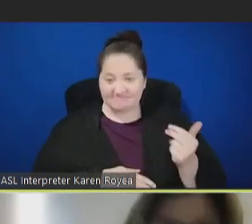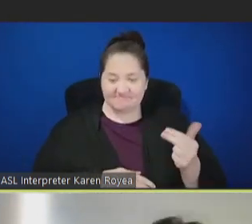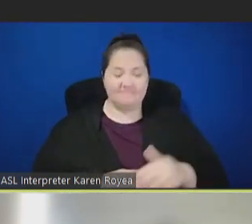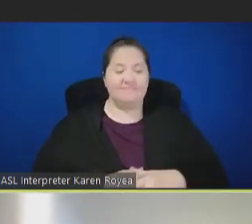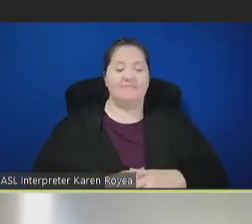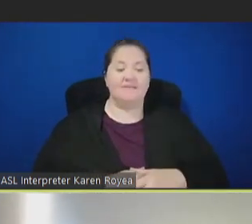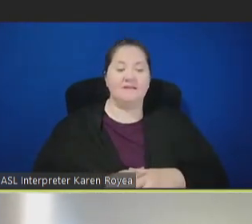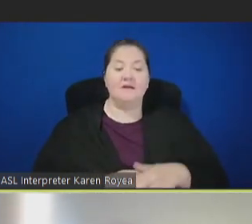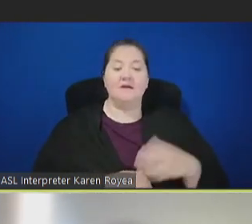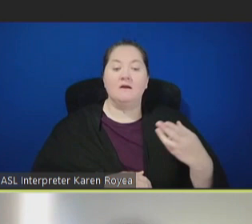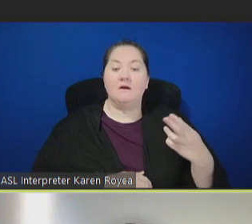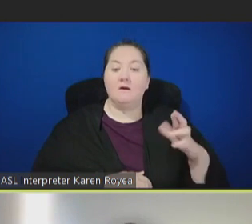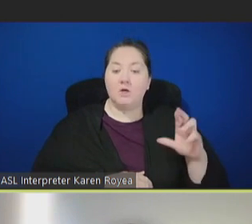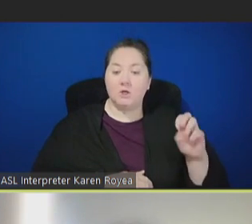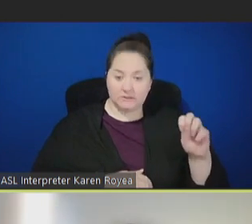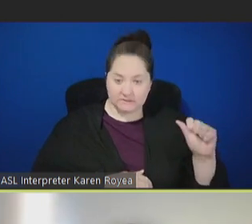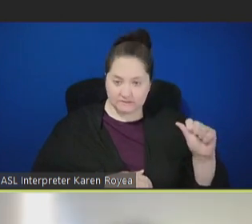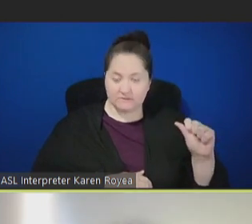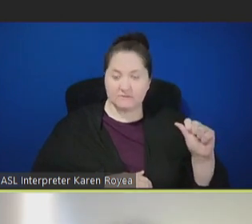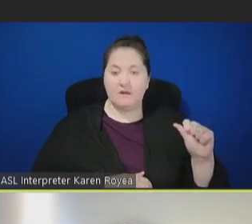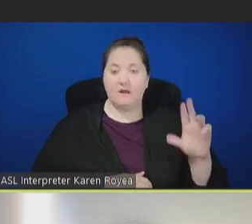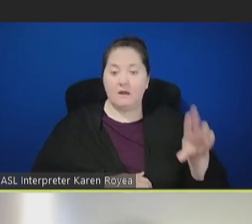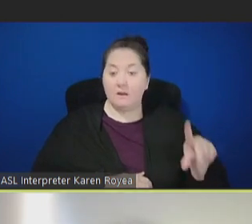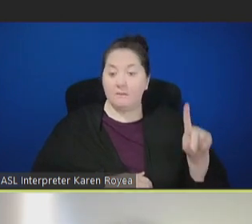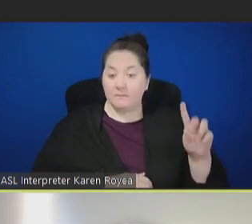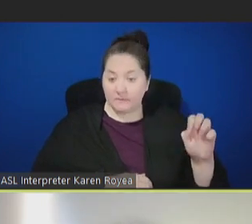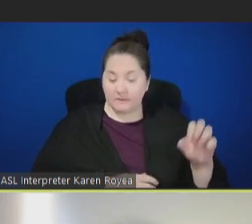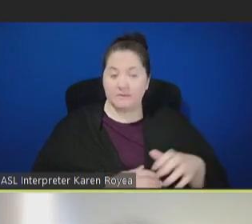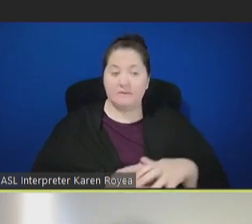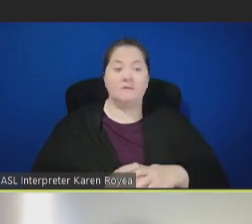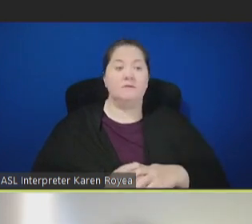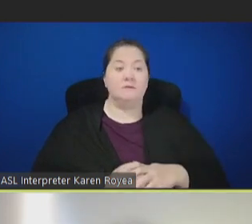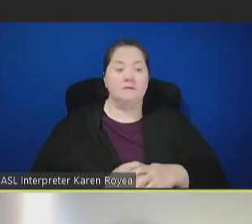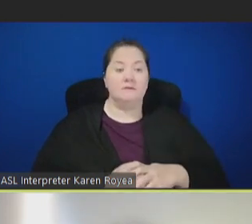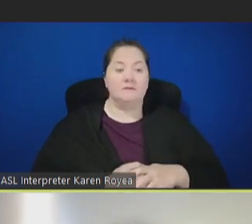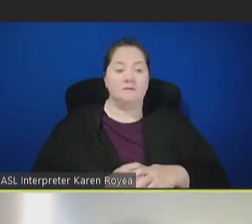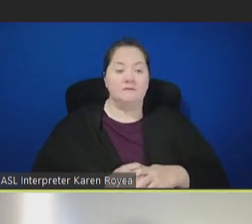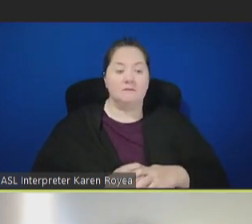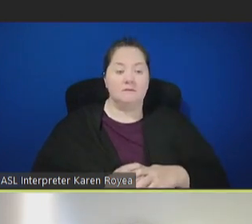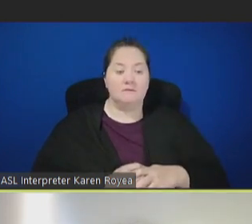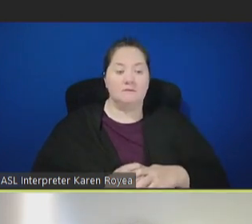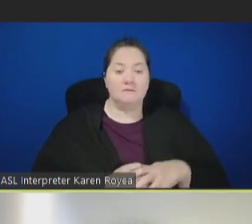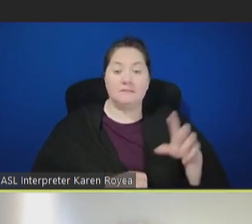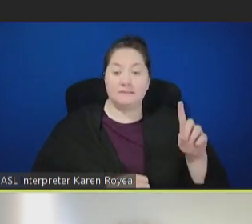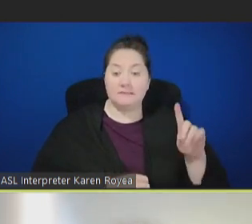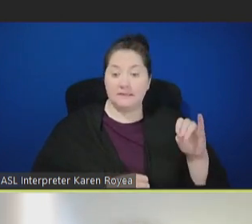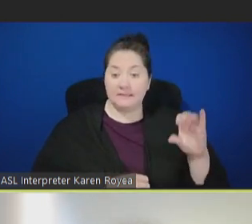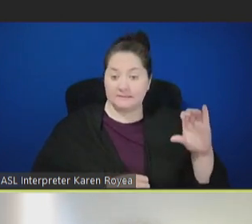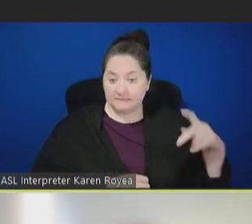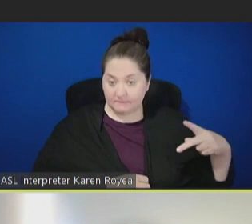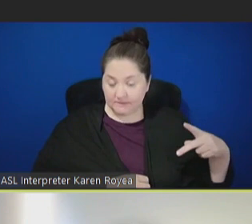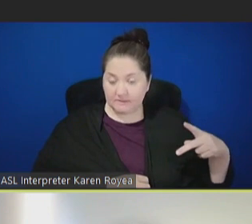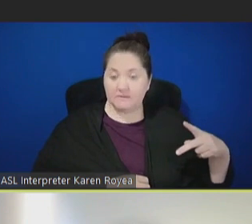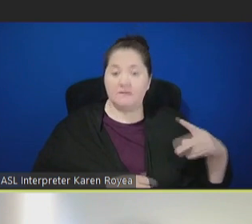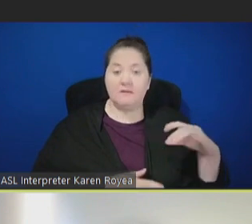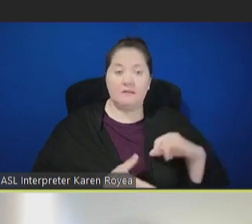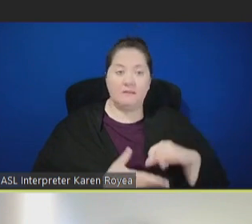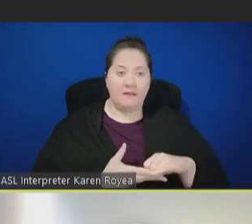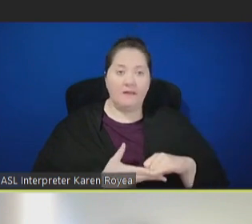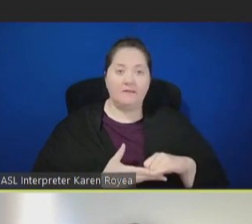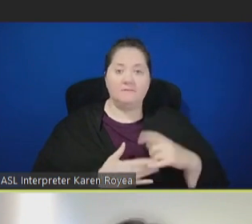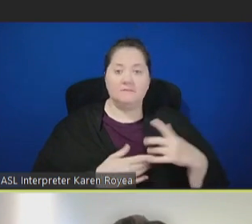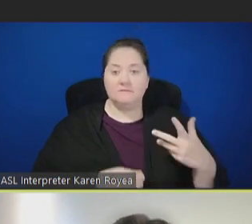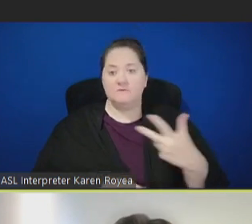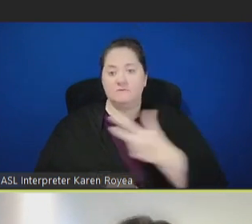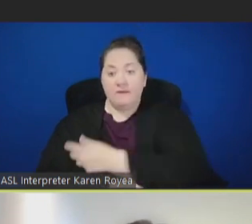the HRSA updates include the DICP, which is made up of the Vaccine Injury Compensation